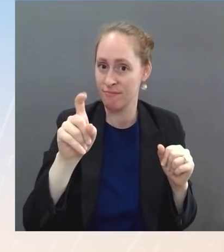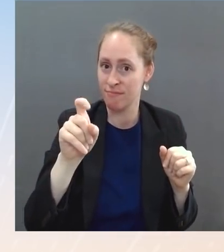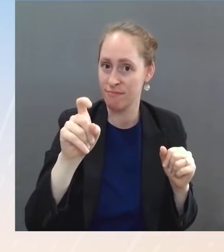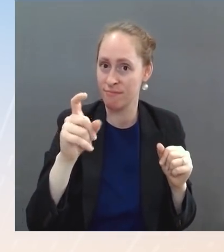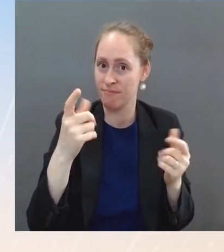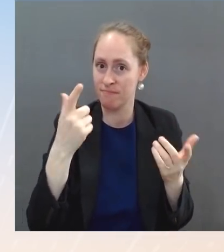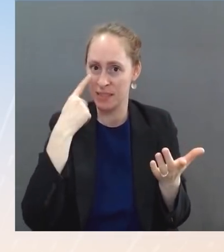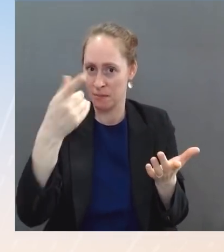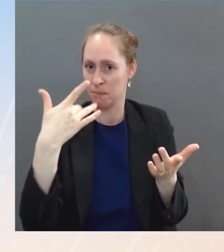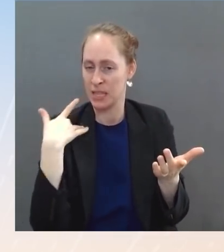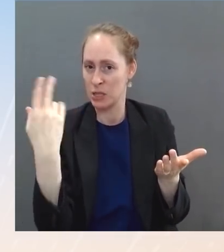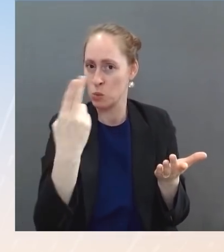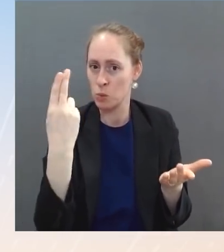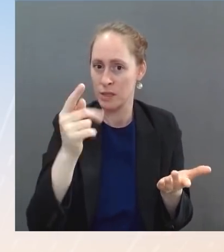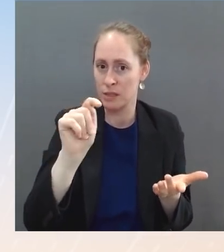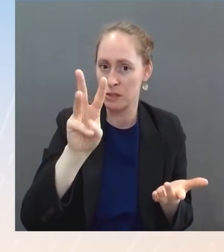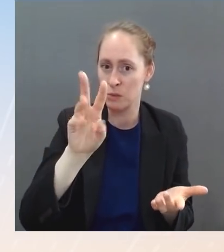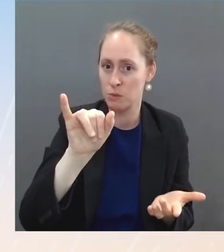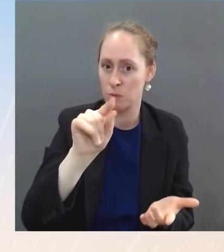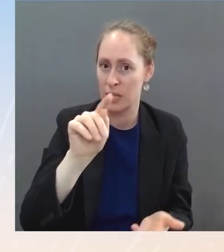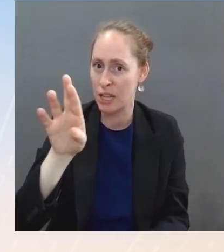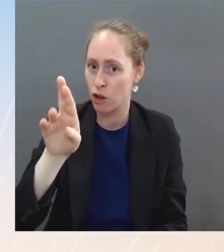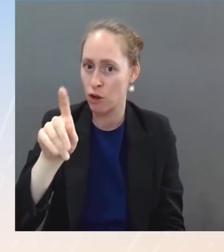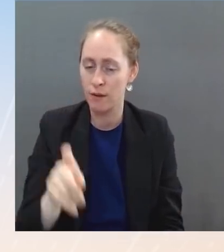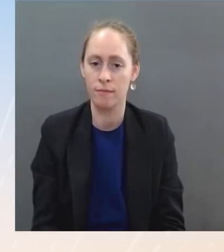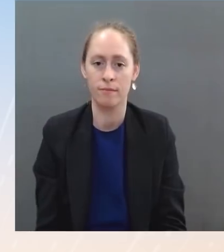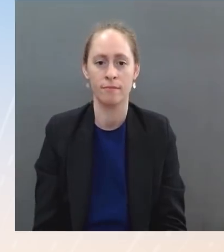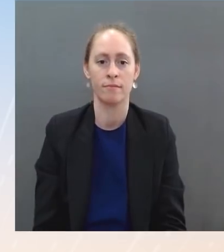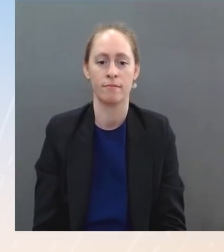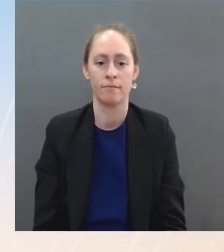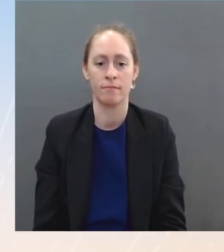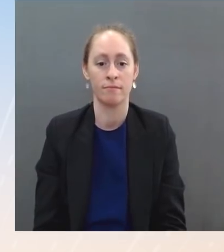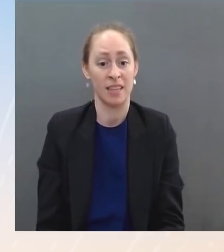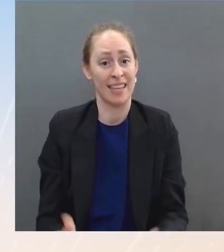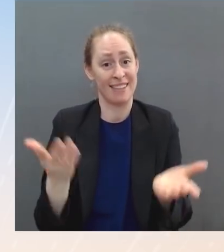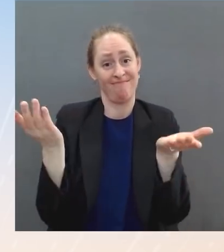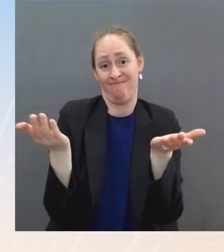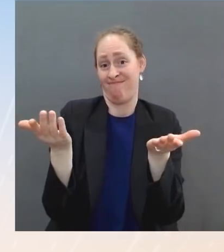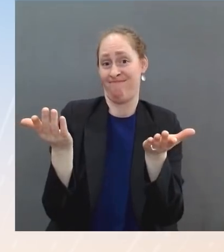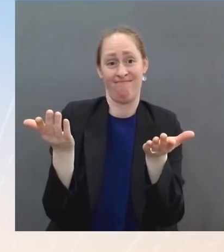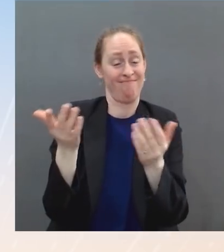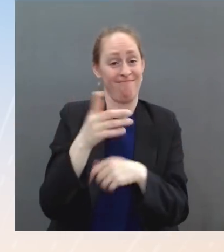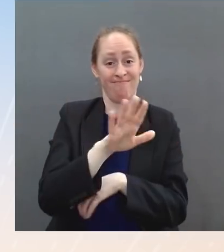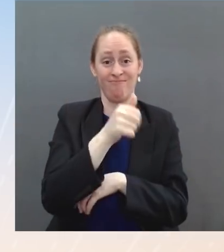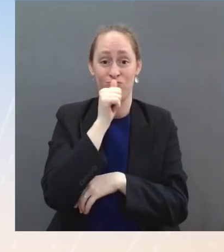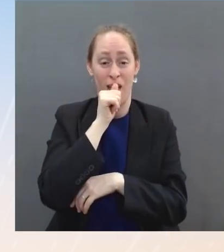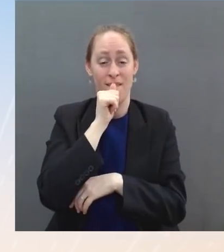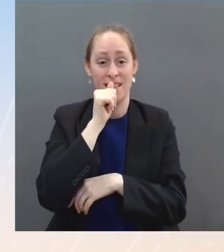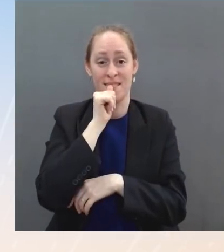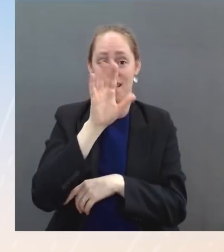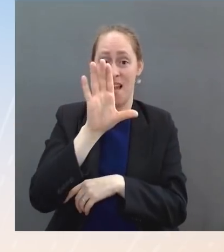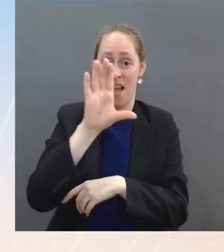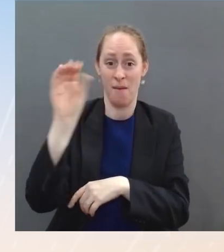But I expect we will continue to use Twitter, as you all will as well, I would expect. Go ahead. The Press: Thanks, Jen.